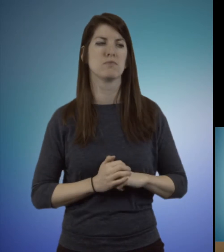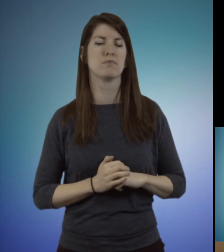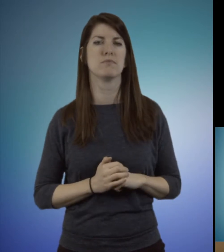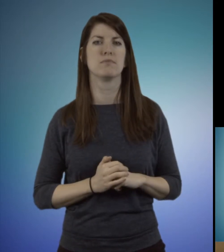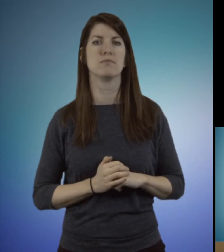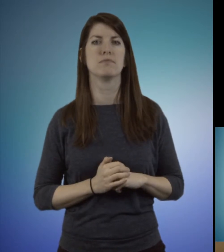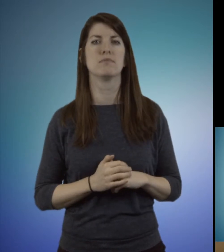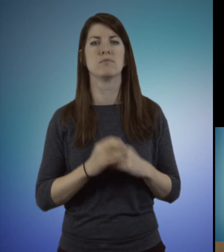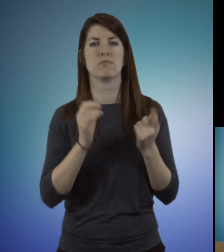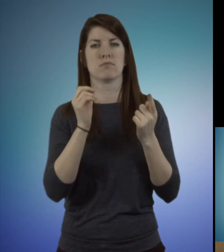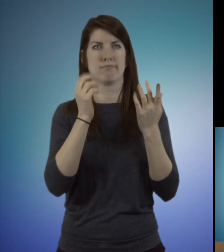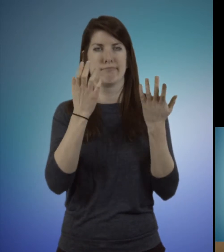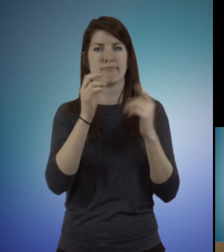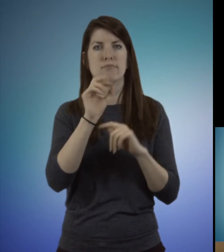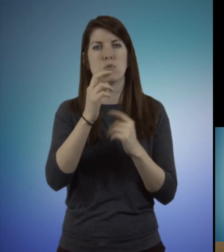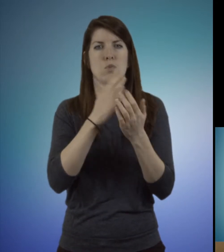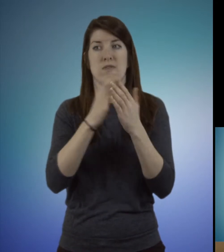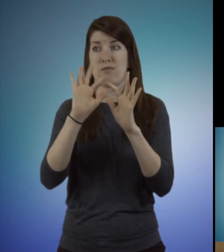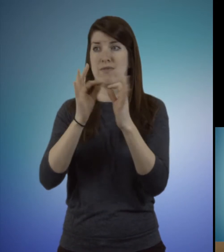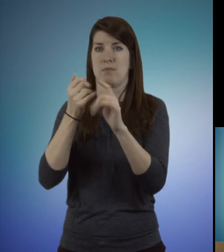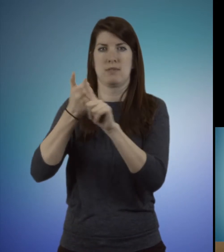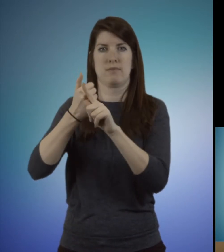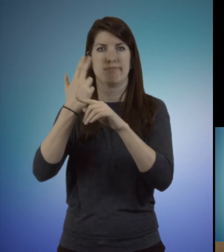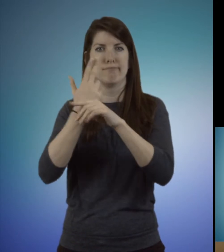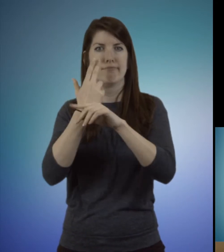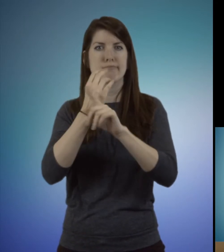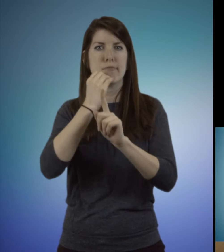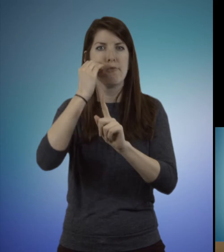or whatever the family reports is to be the child's strength.